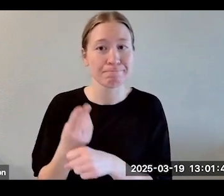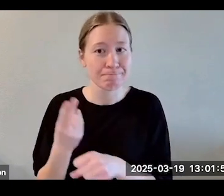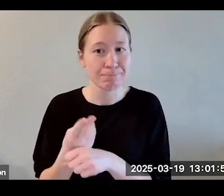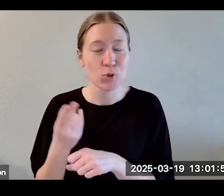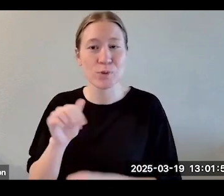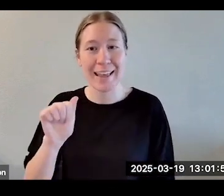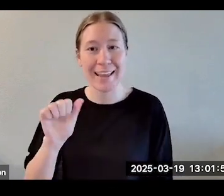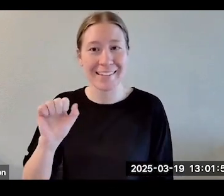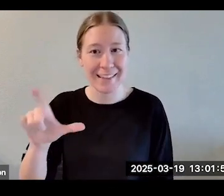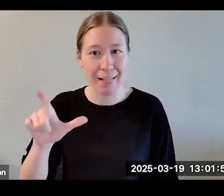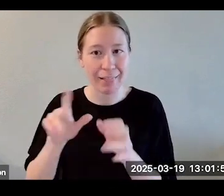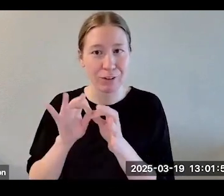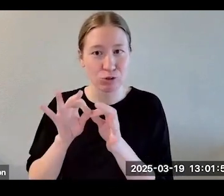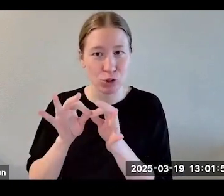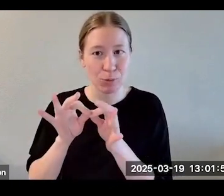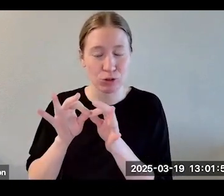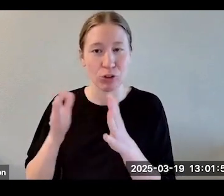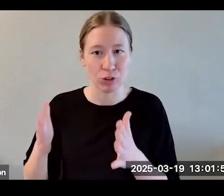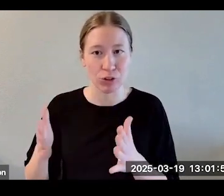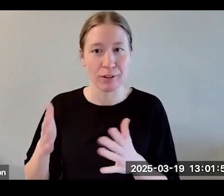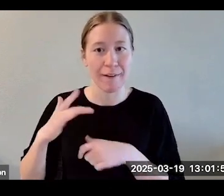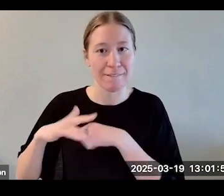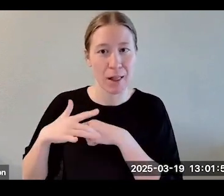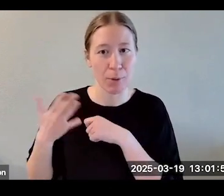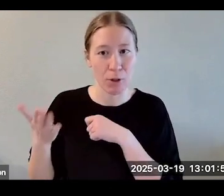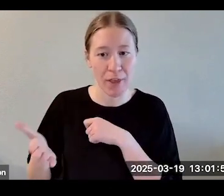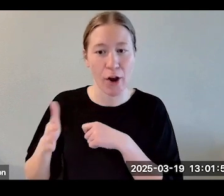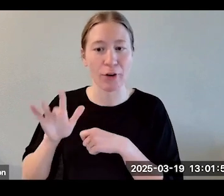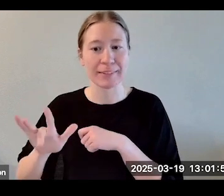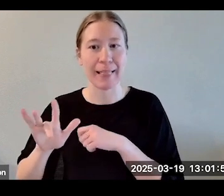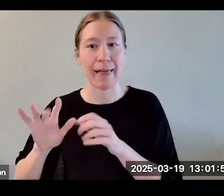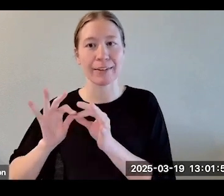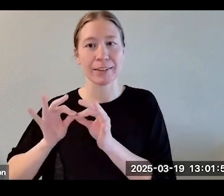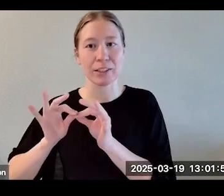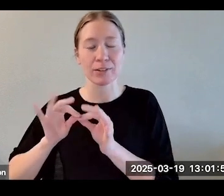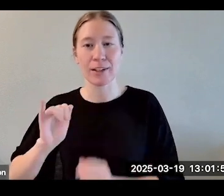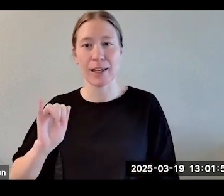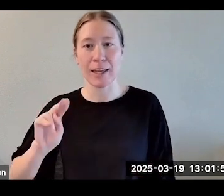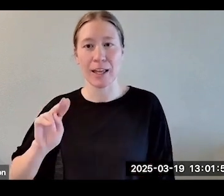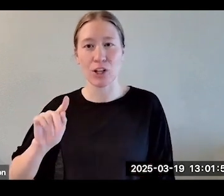the Interpretation button in Zoom and selecting American Sign Language.